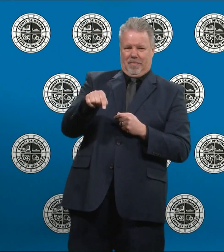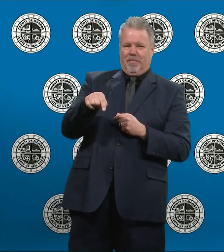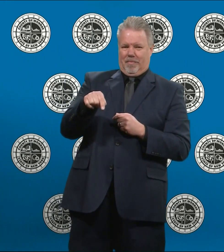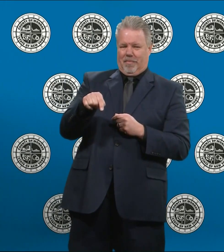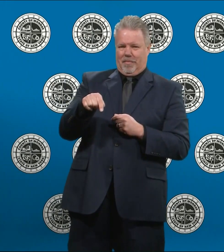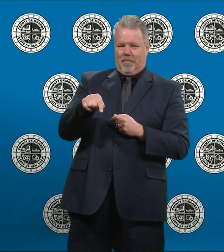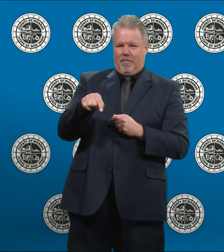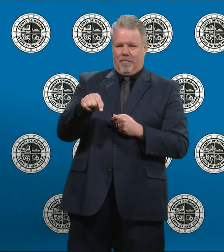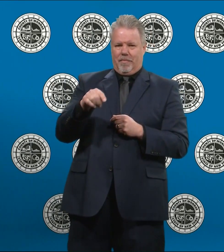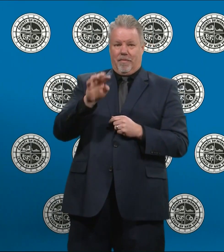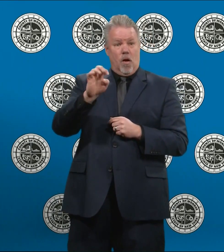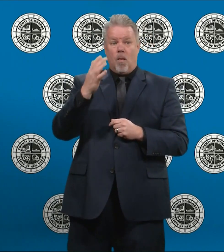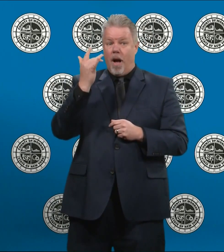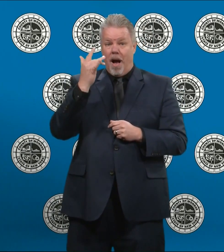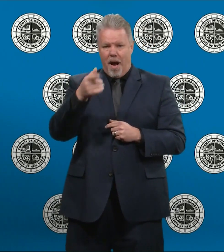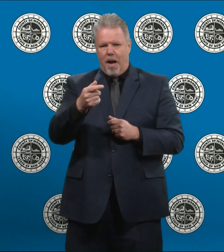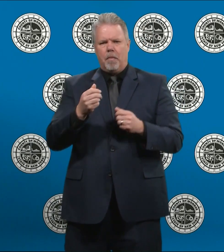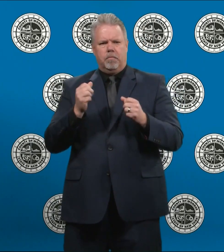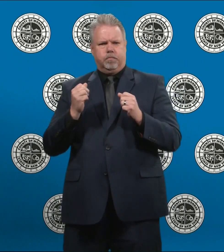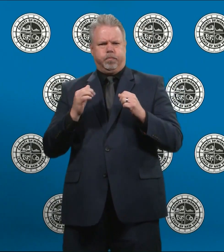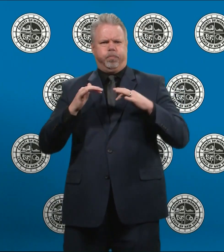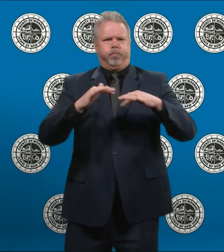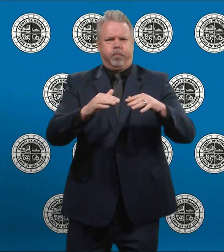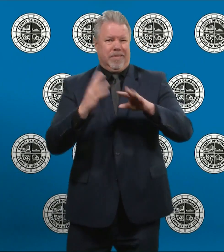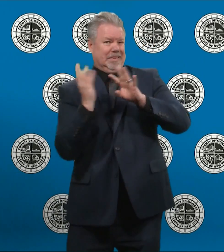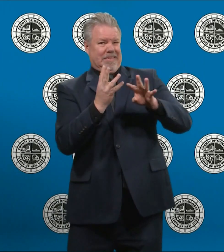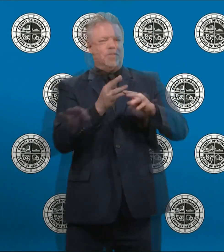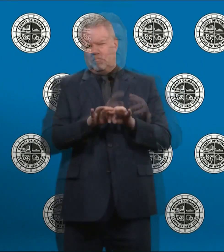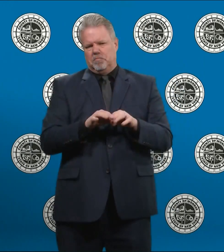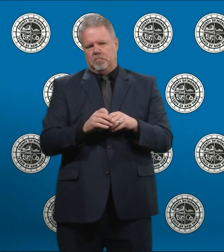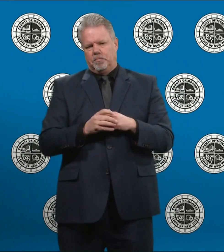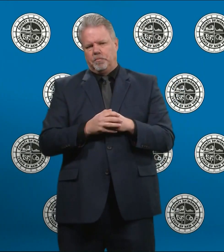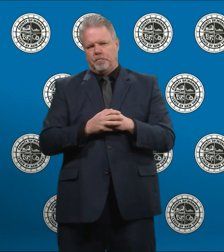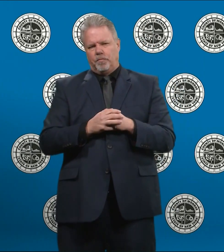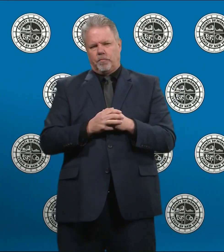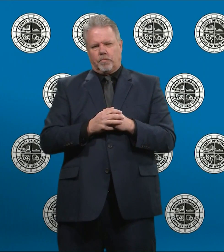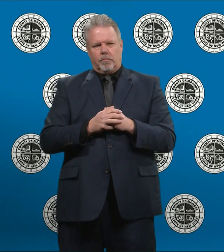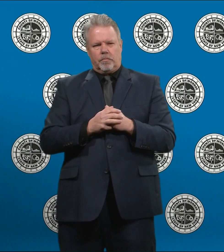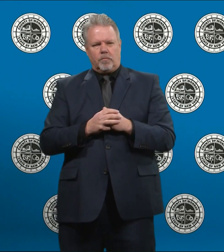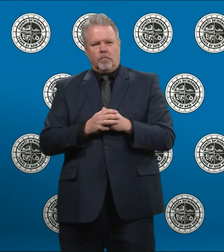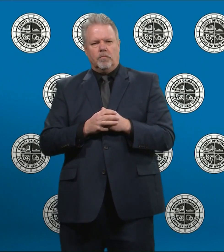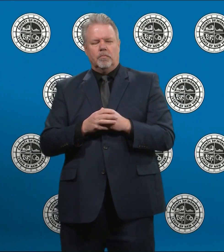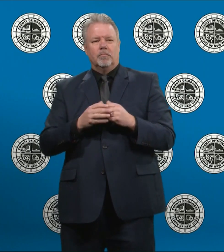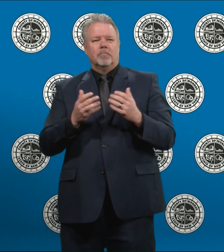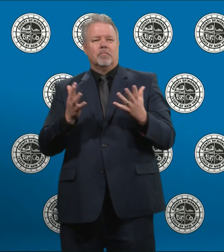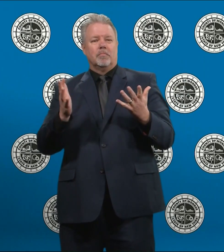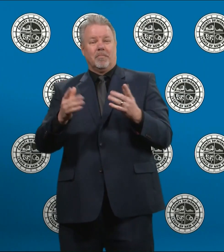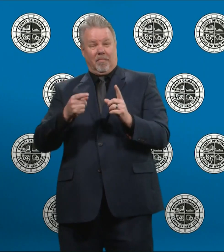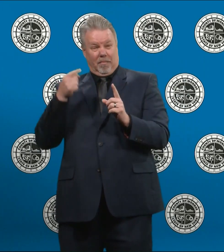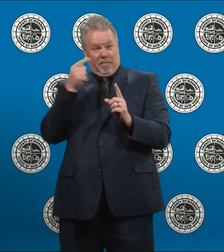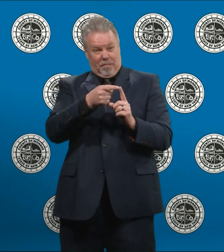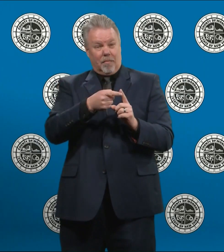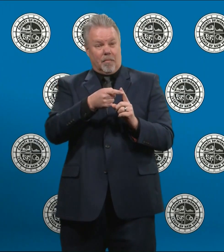IF ALL FOUR PHASES AREN'T NEEDE NEEDED. HOWEVER, WE ARE WORKING HARD TO ENSURE THAT THE FULL EXTENT OF THE THESE PLANS WON'T BE